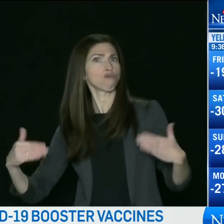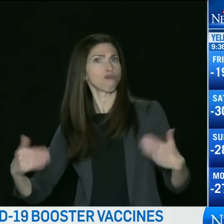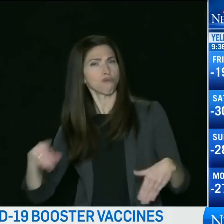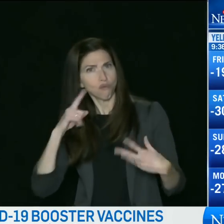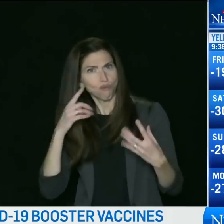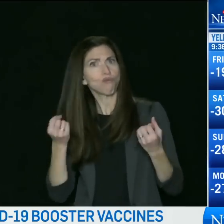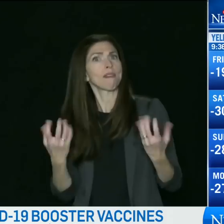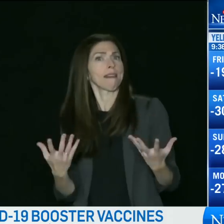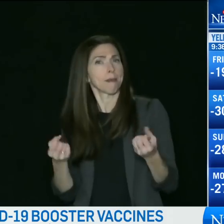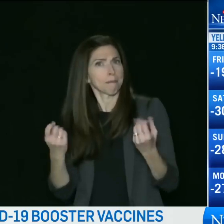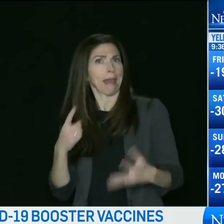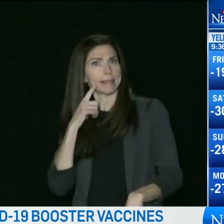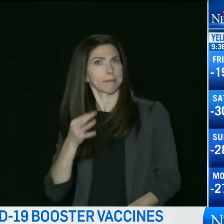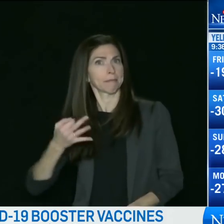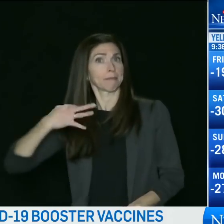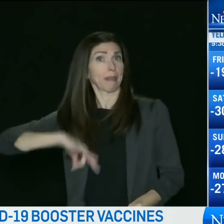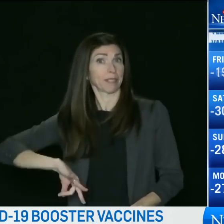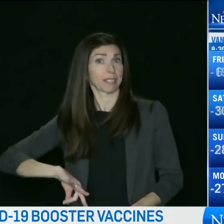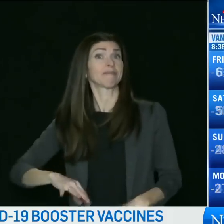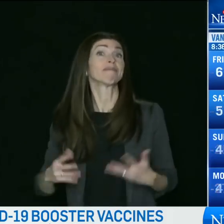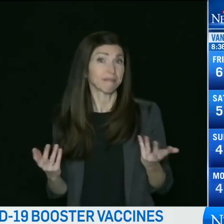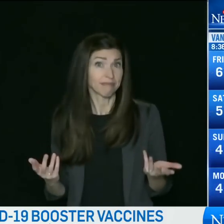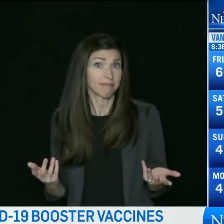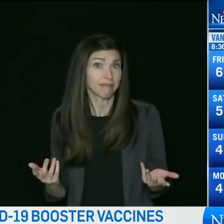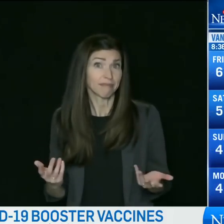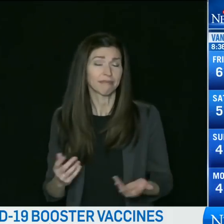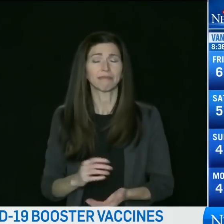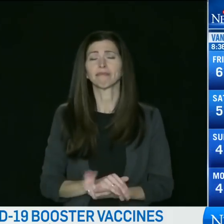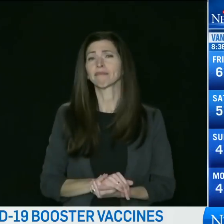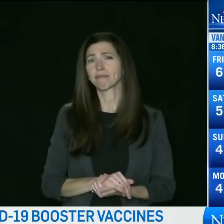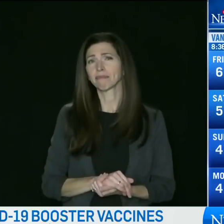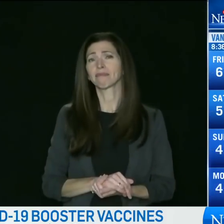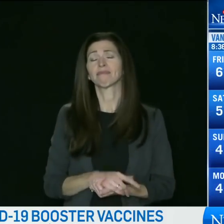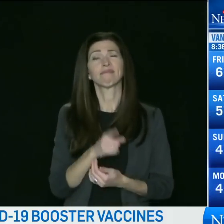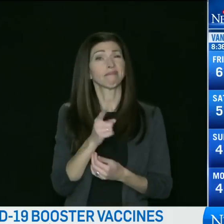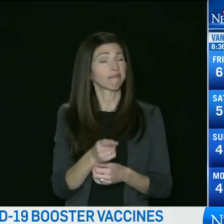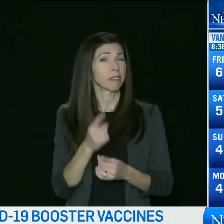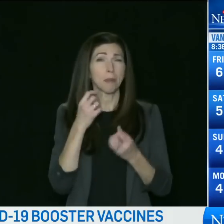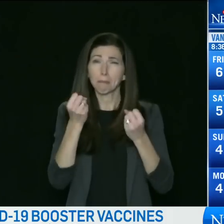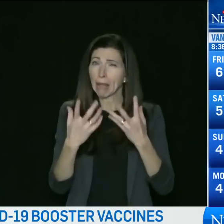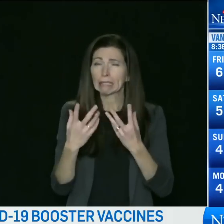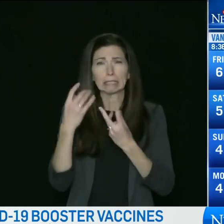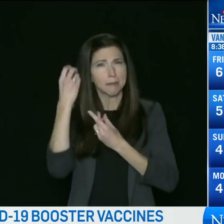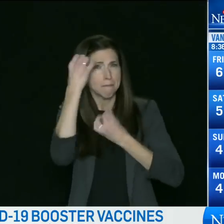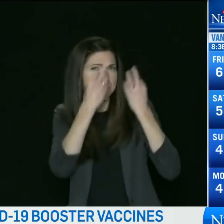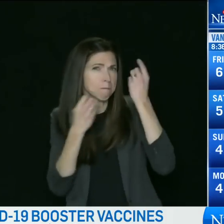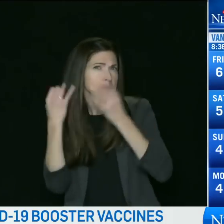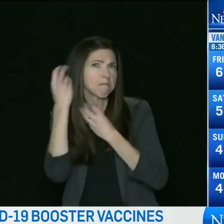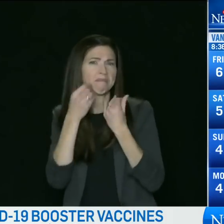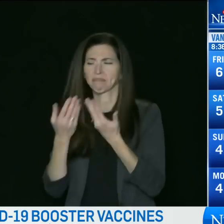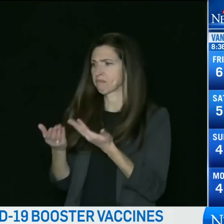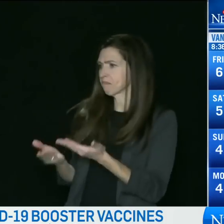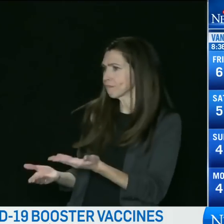MIGHT BE THE CASE THAT ACTUALLY SHORTER INTERVALS BETWEEN SECOND